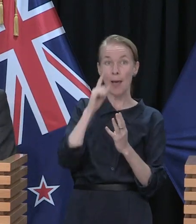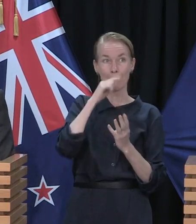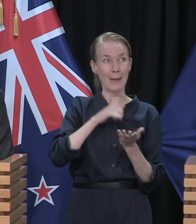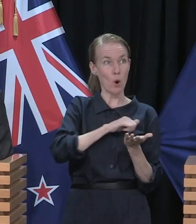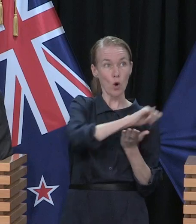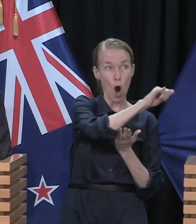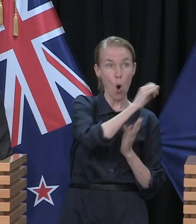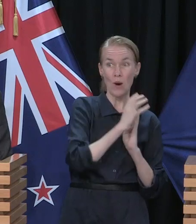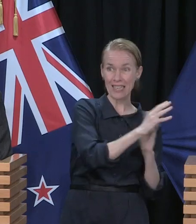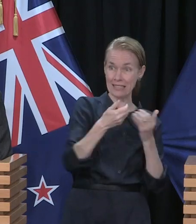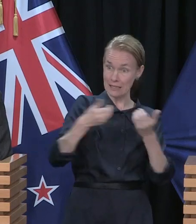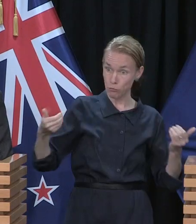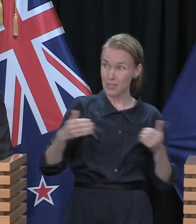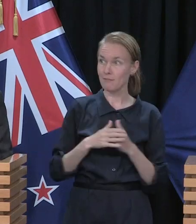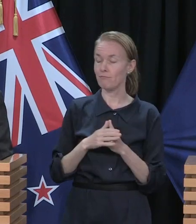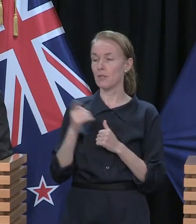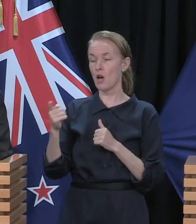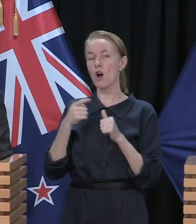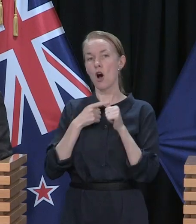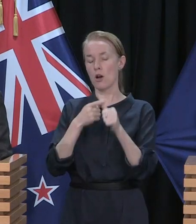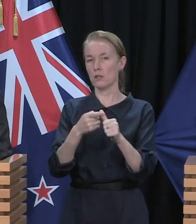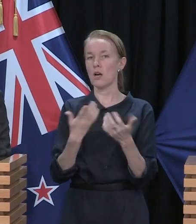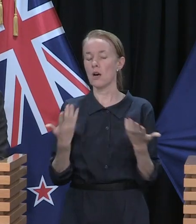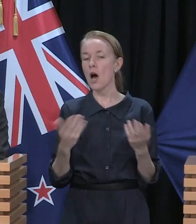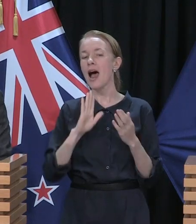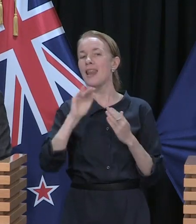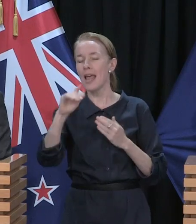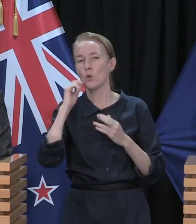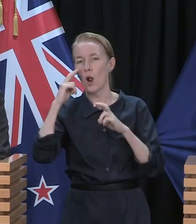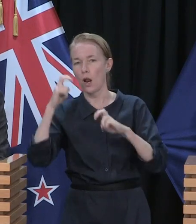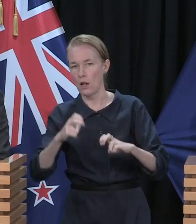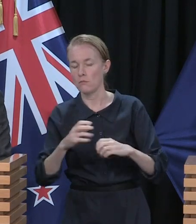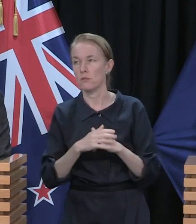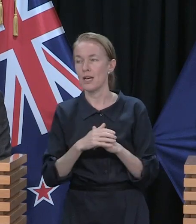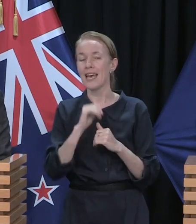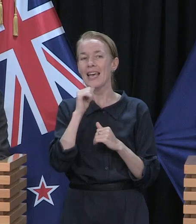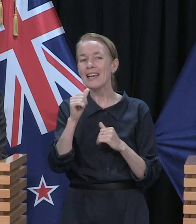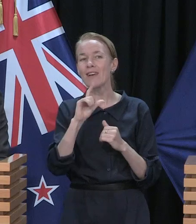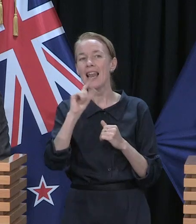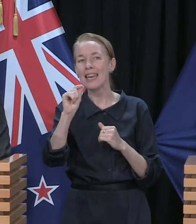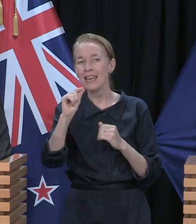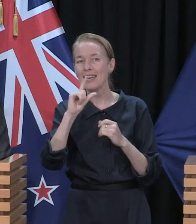arrivals? Two groups mingle. It is one thing we will be looking at if